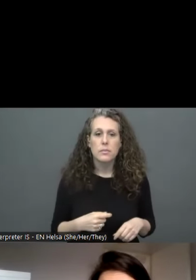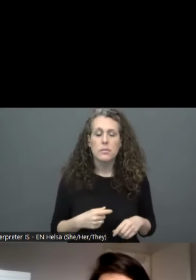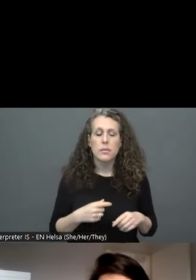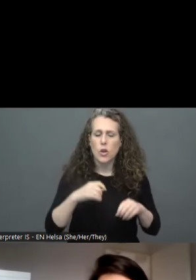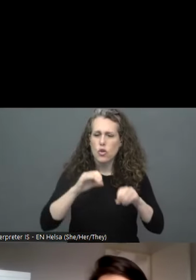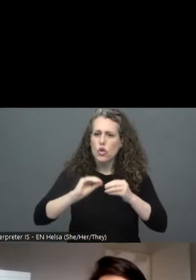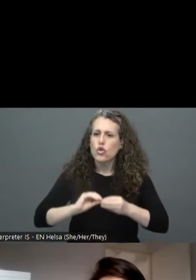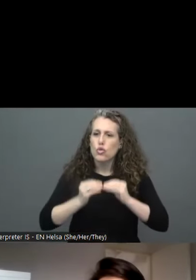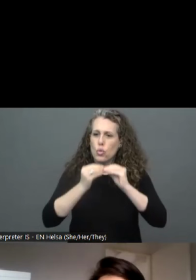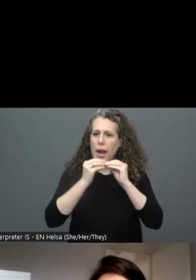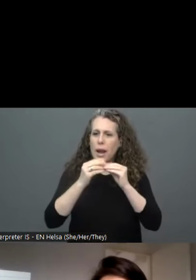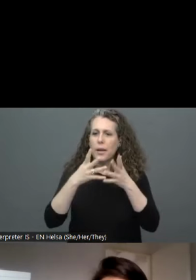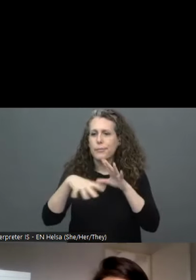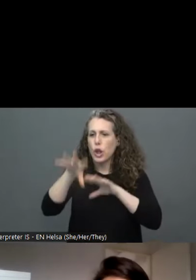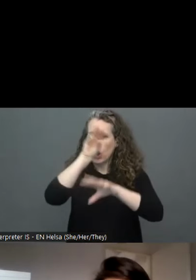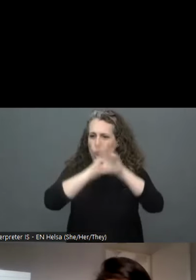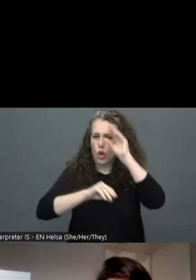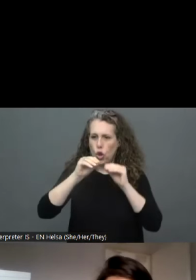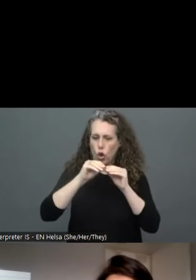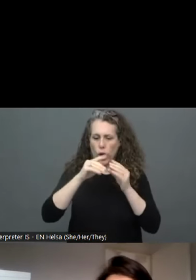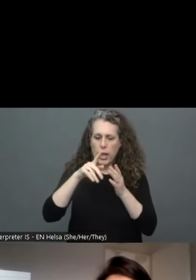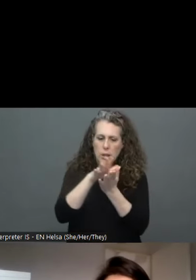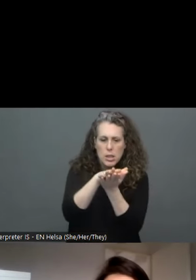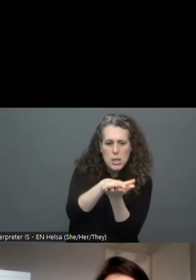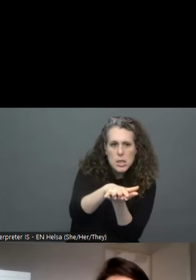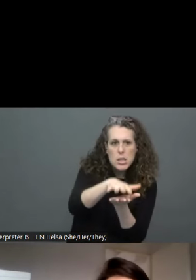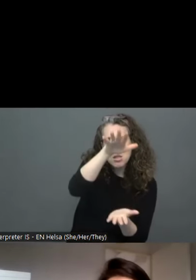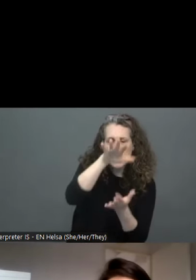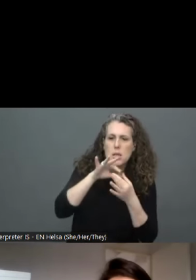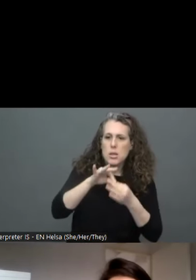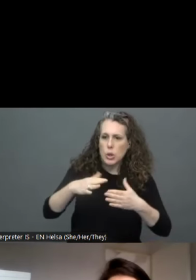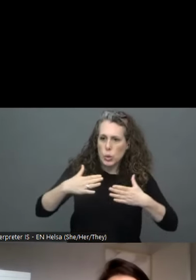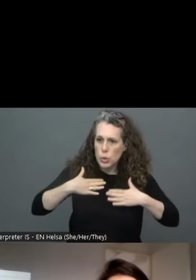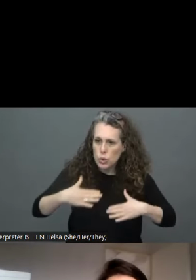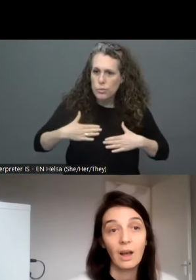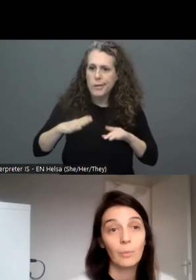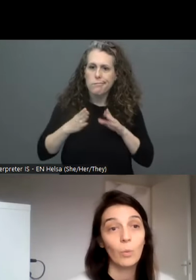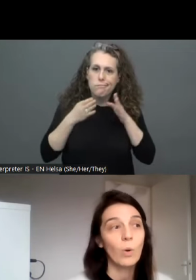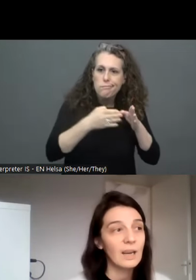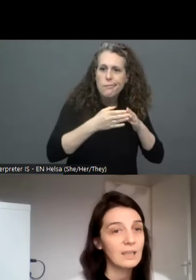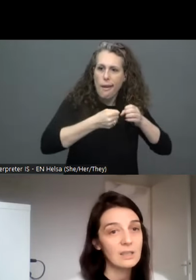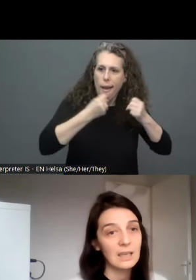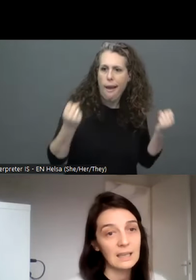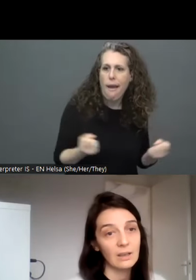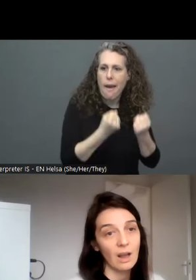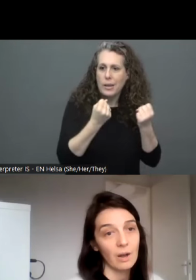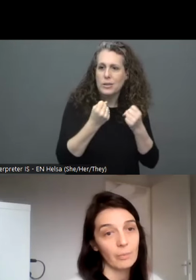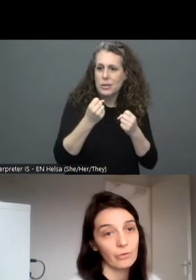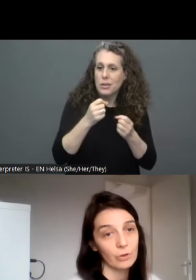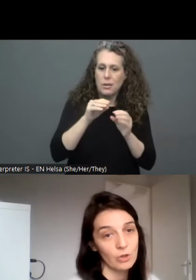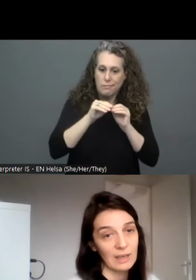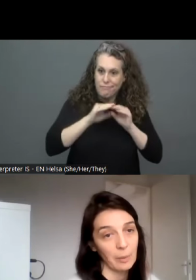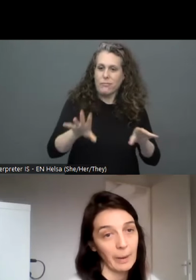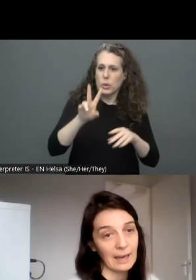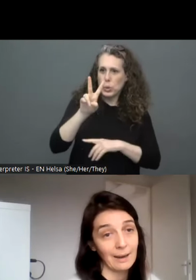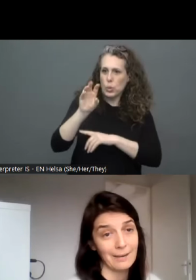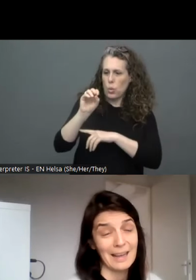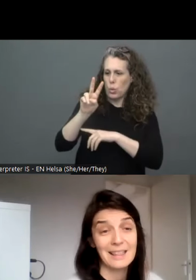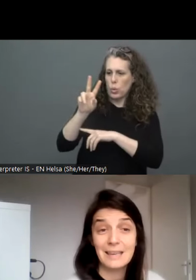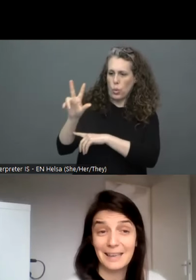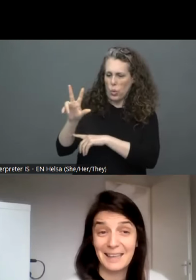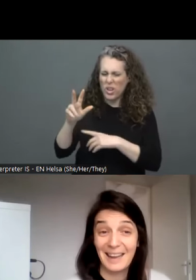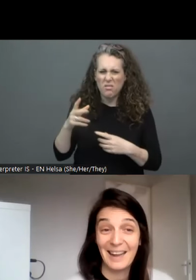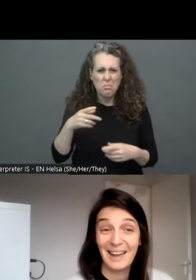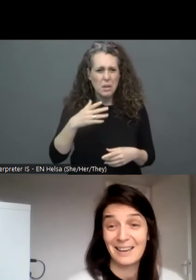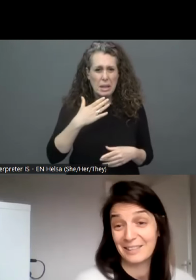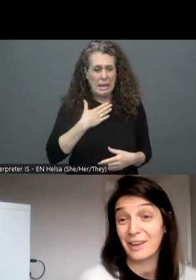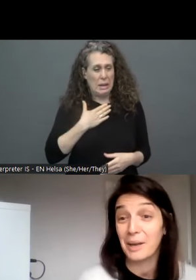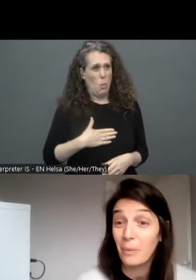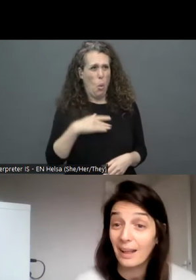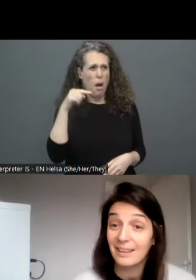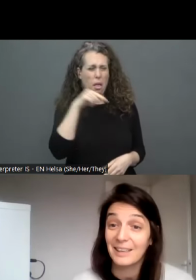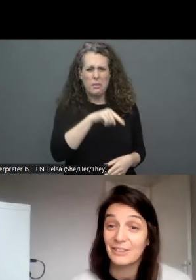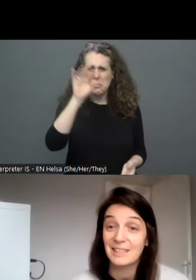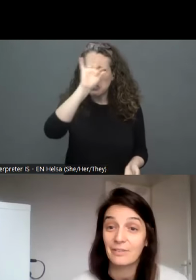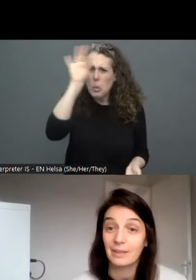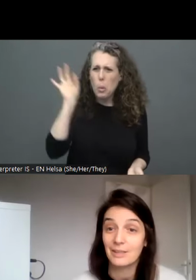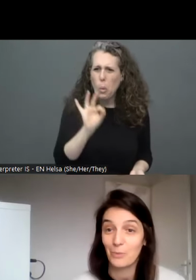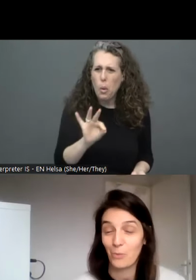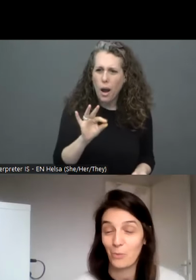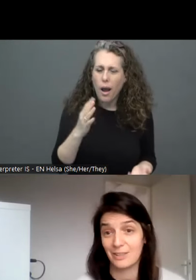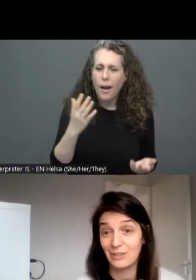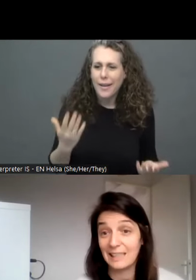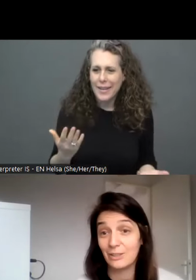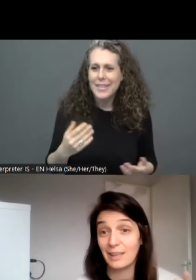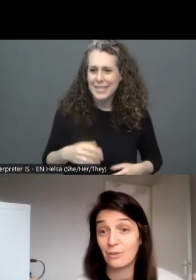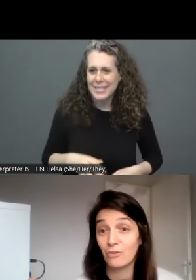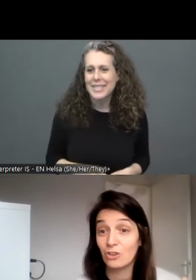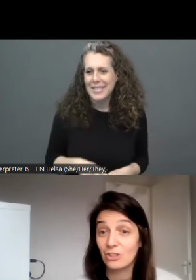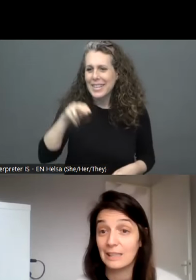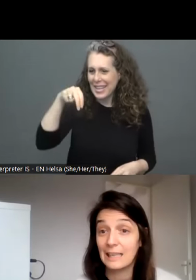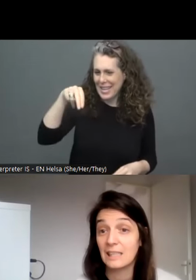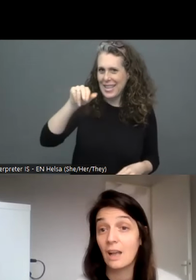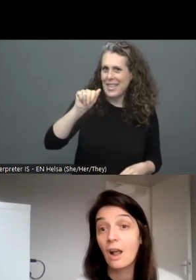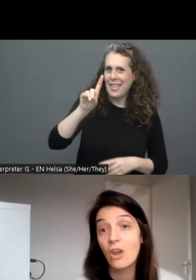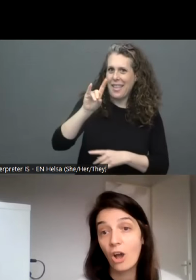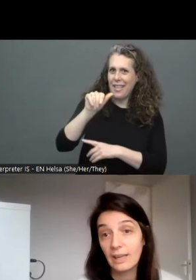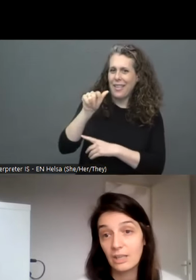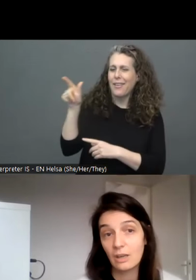disability inclusive humanitarian action. Nadia Hadad outlined why we need to have knowledge